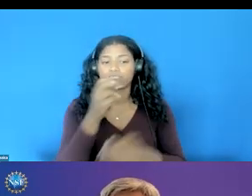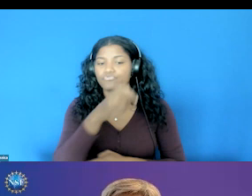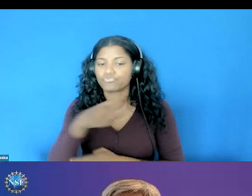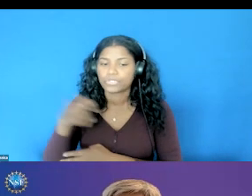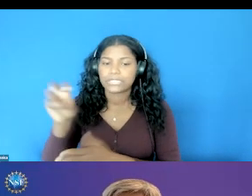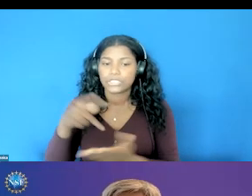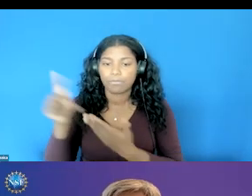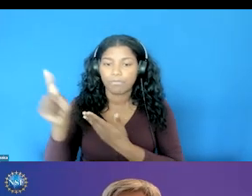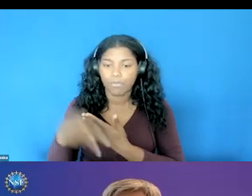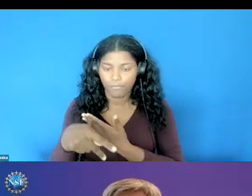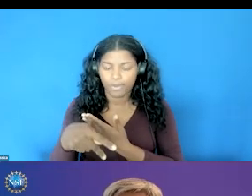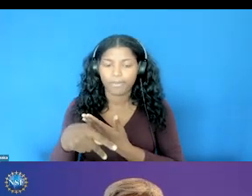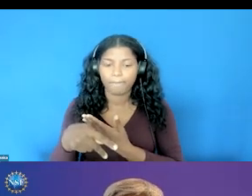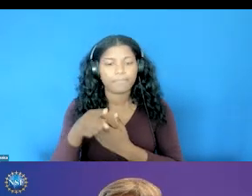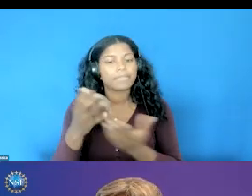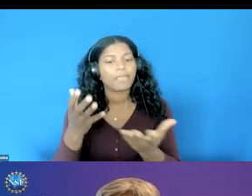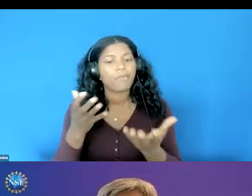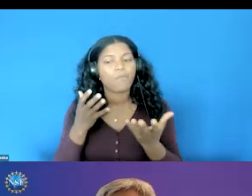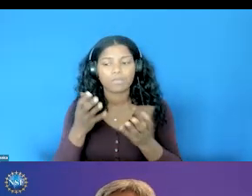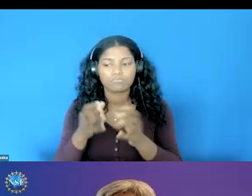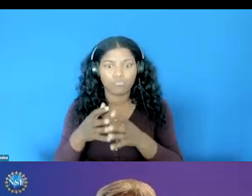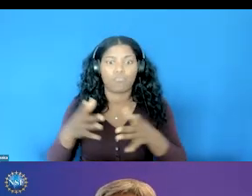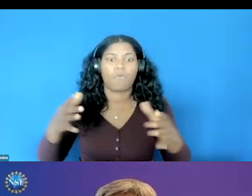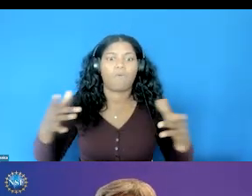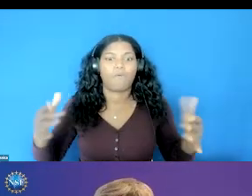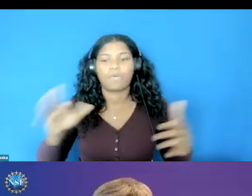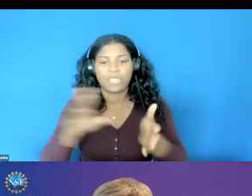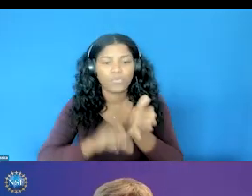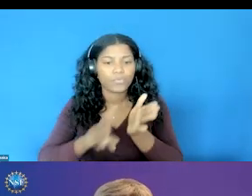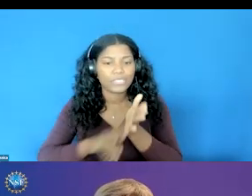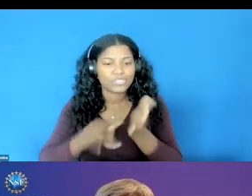to grow their research program in new and exciting and impactful directions.